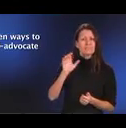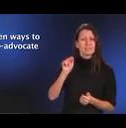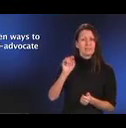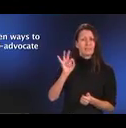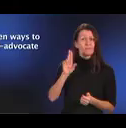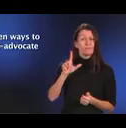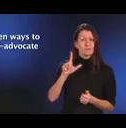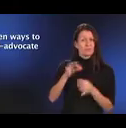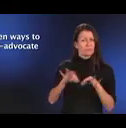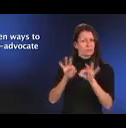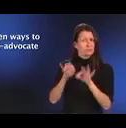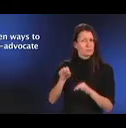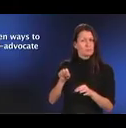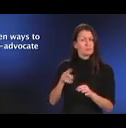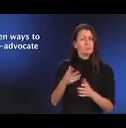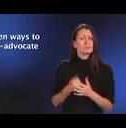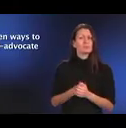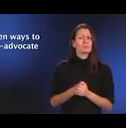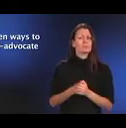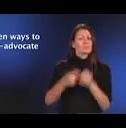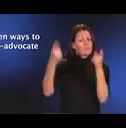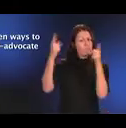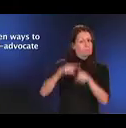Be tactful.